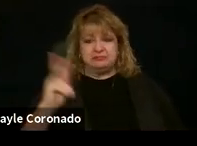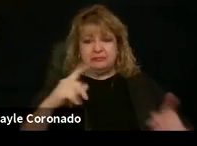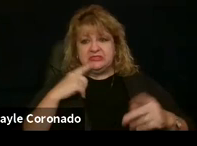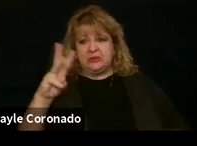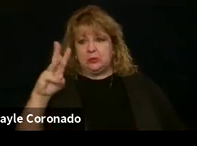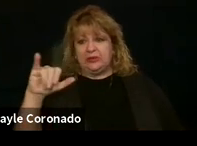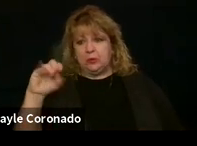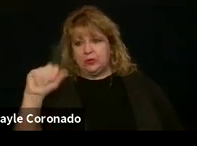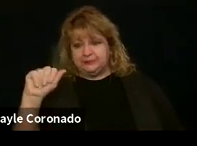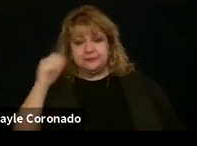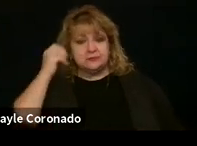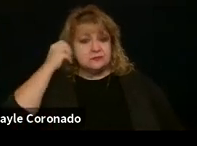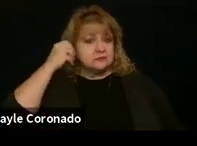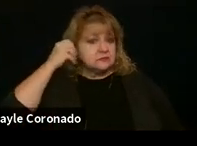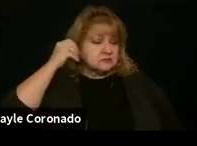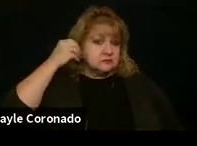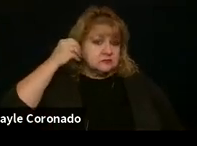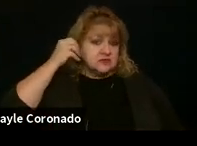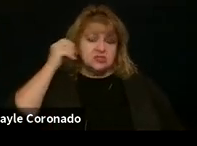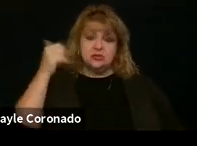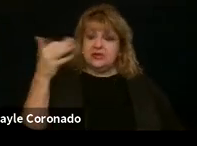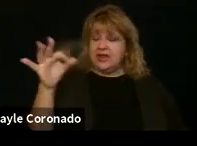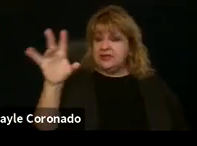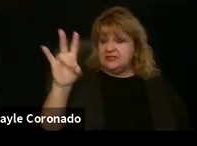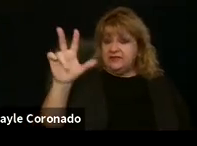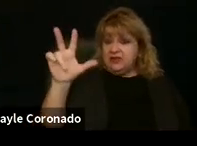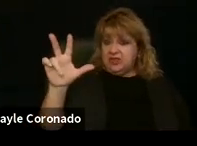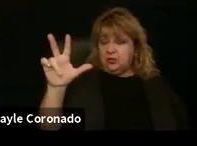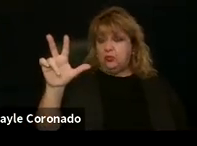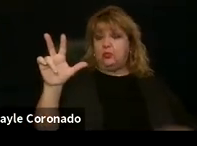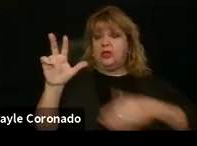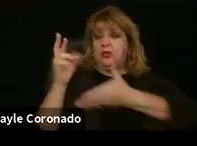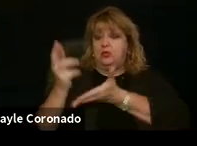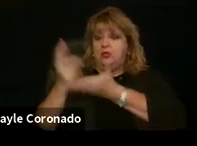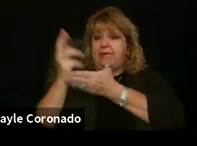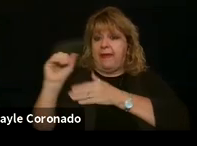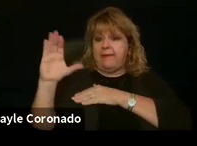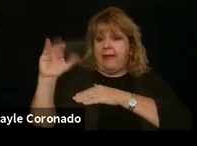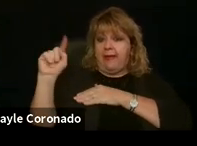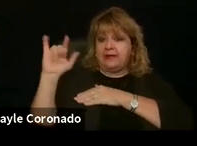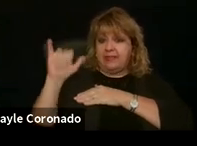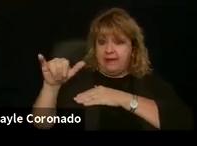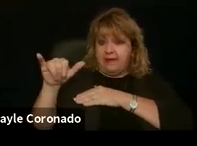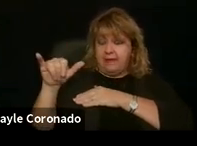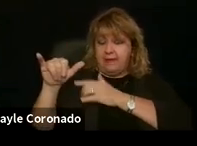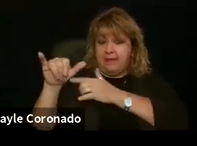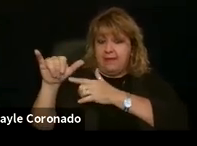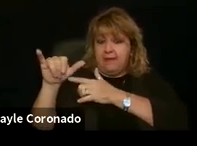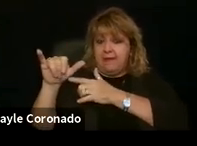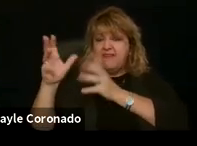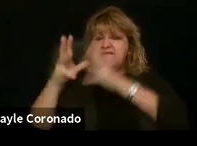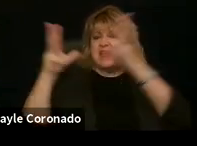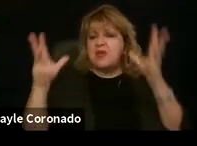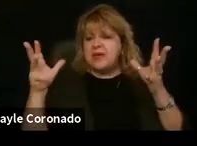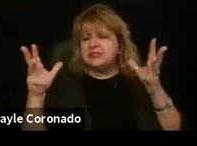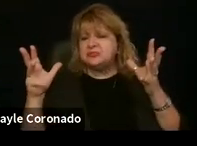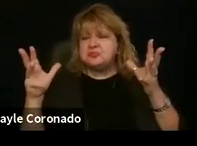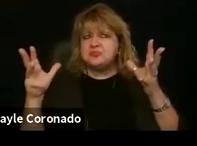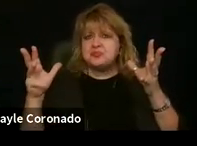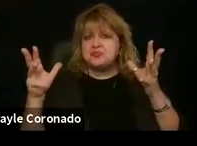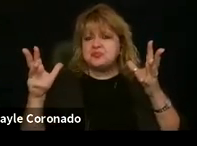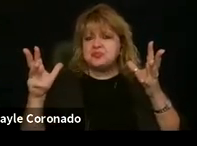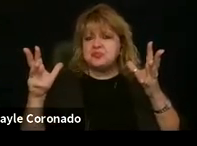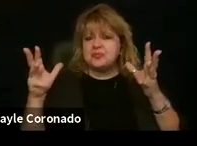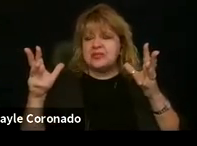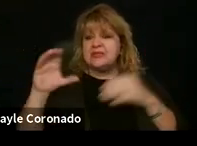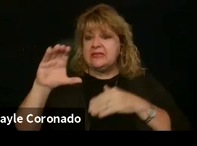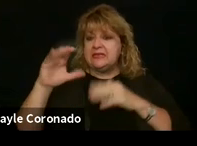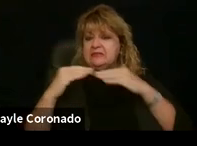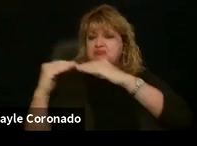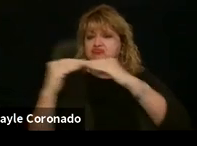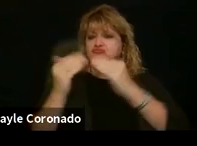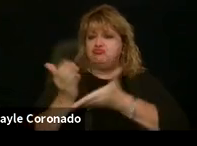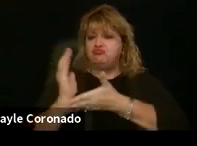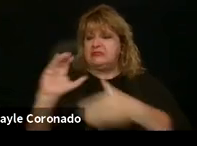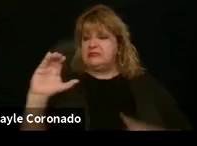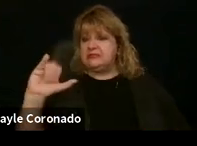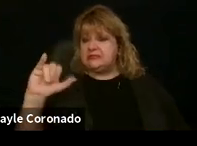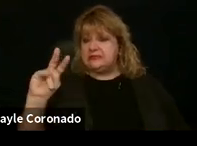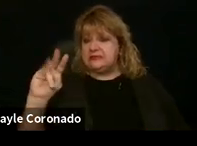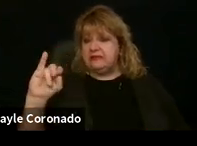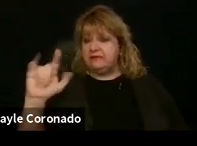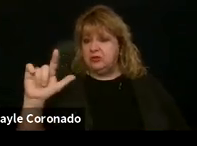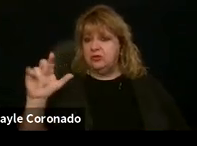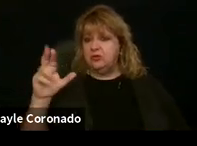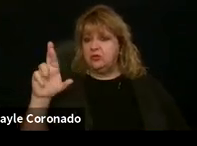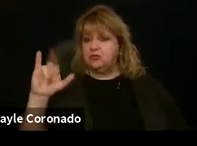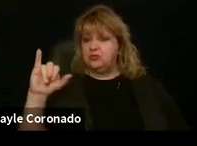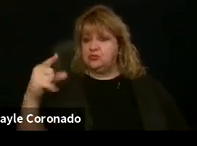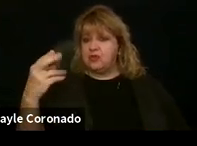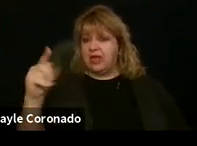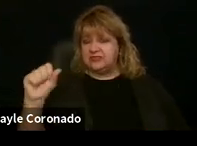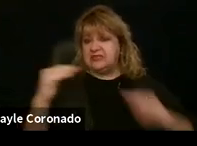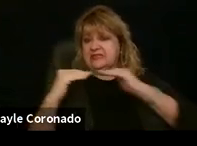Basically what this is the Rehabilitation Act of 1973 is very much. The a civil rights act for people with disabilities.